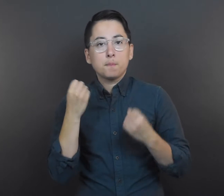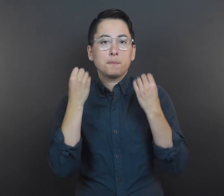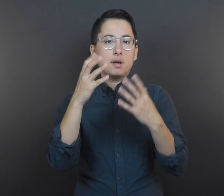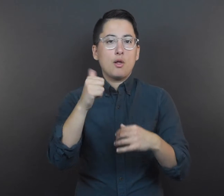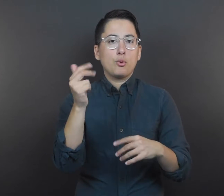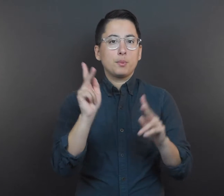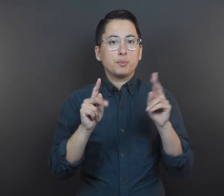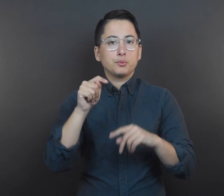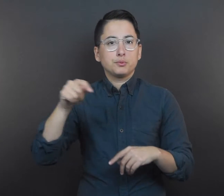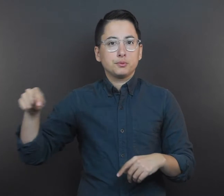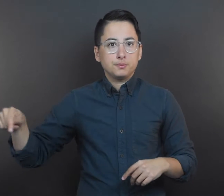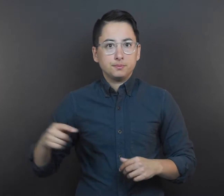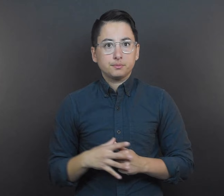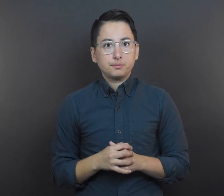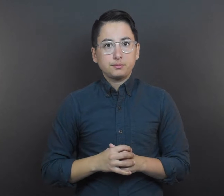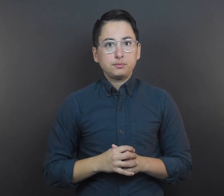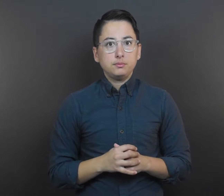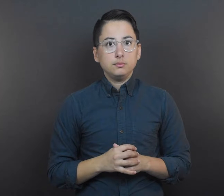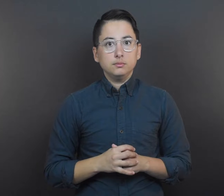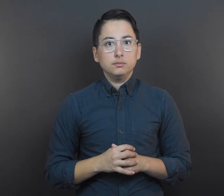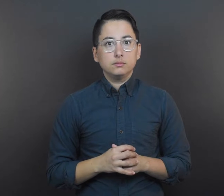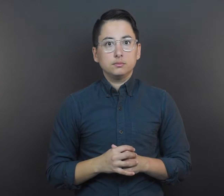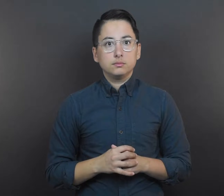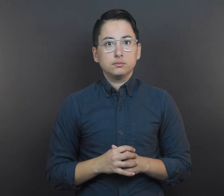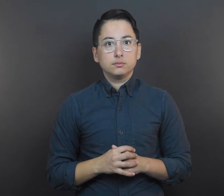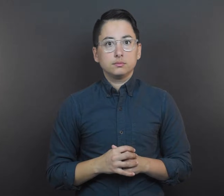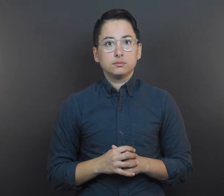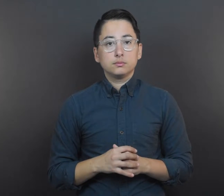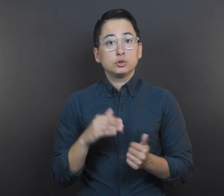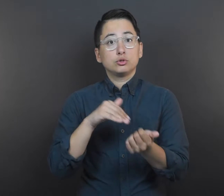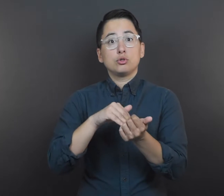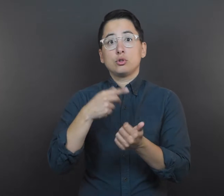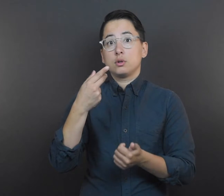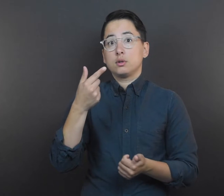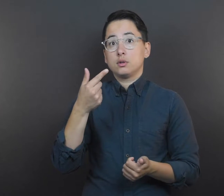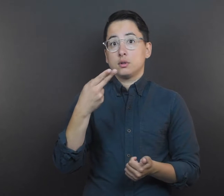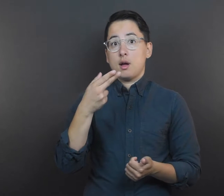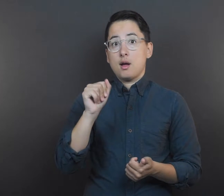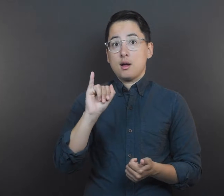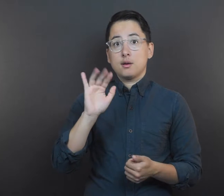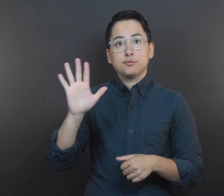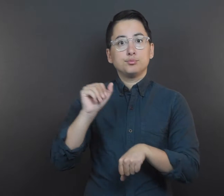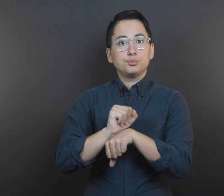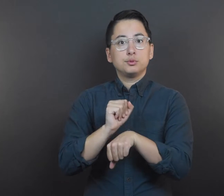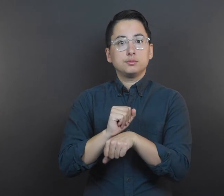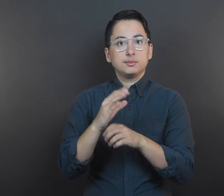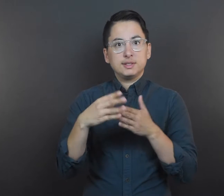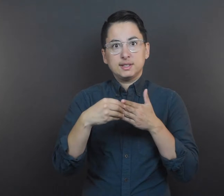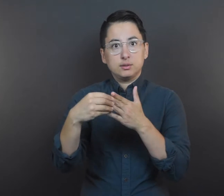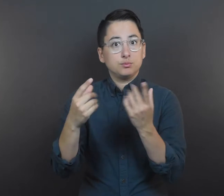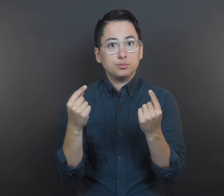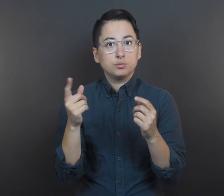experts, pet store staff, and many others.